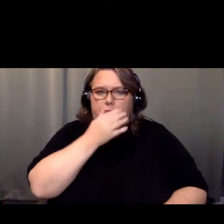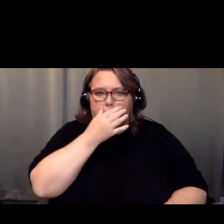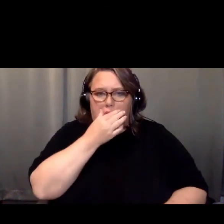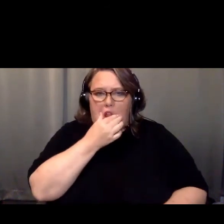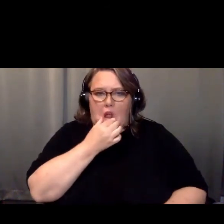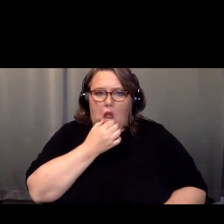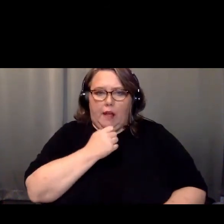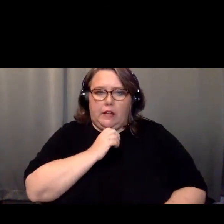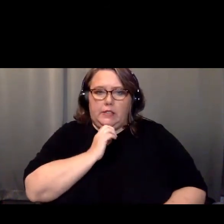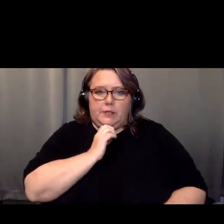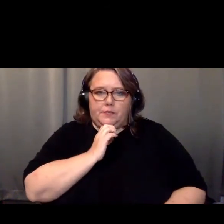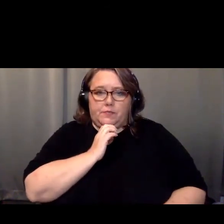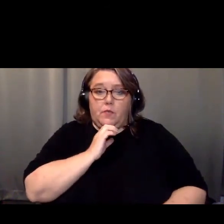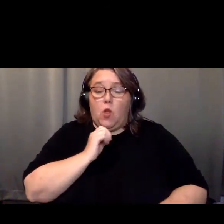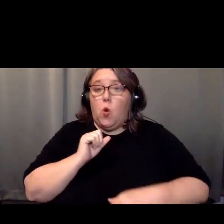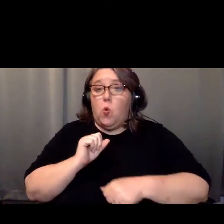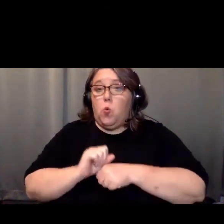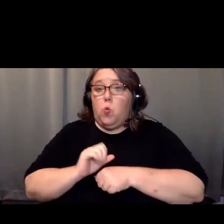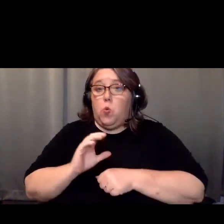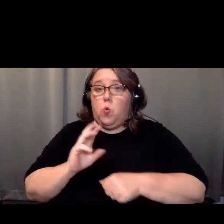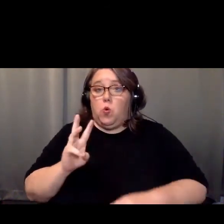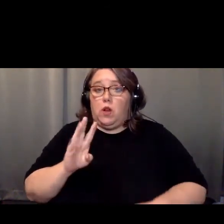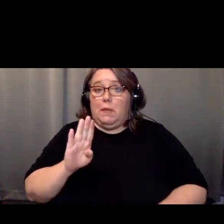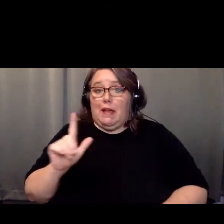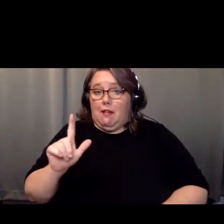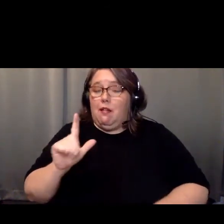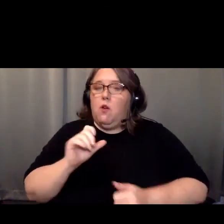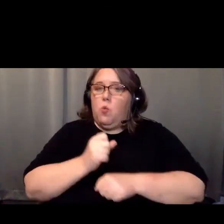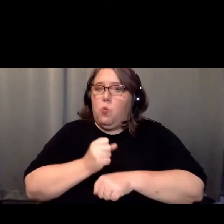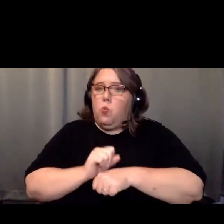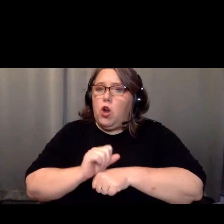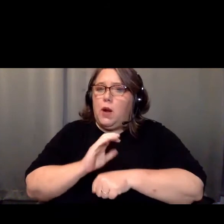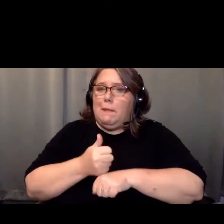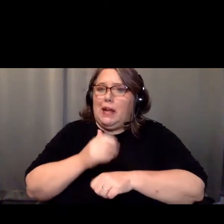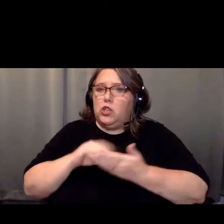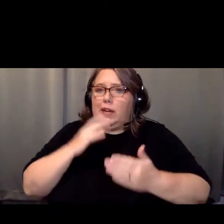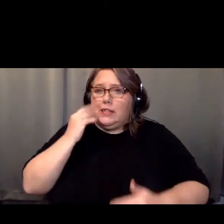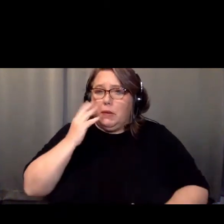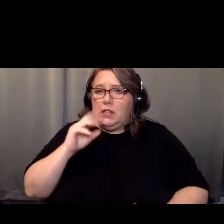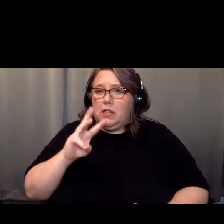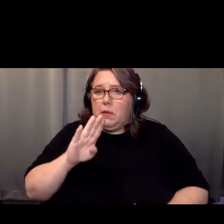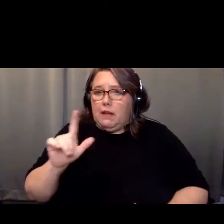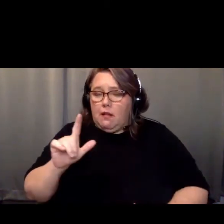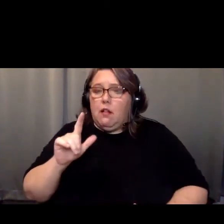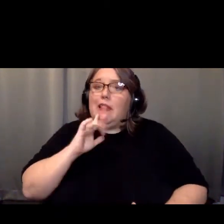they're supposed to look at work base learning experiences, so, meaning on the job type of trainings